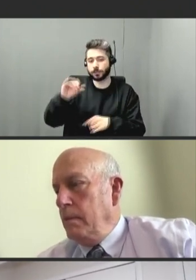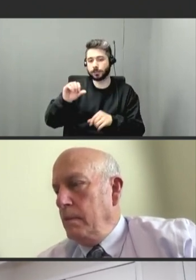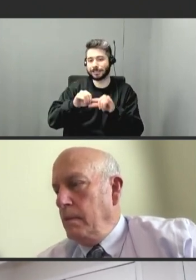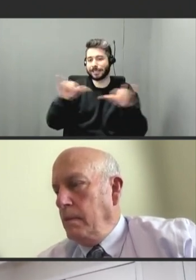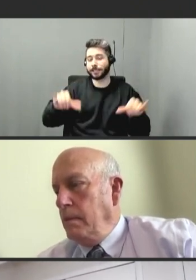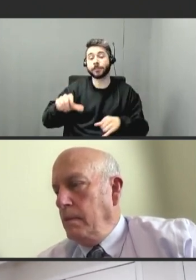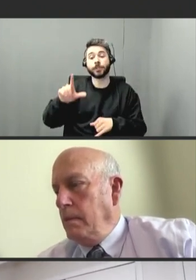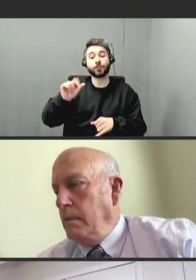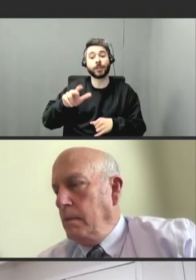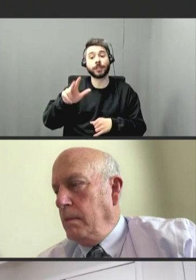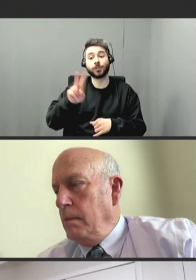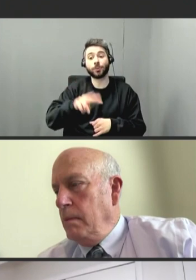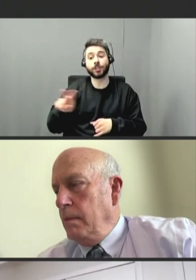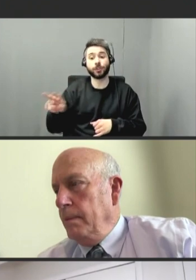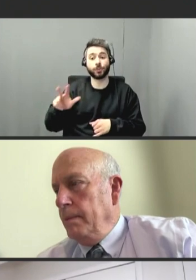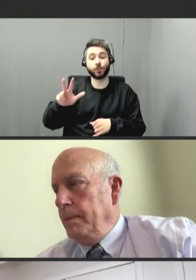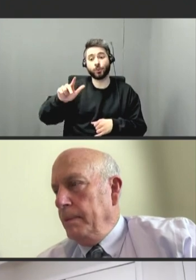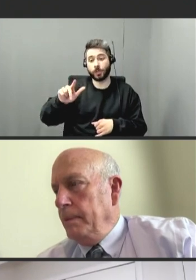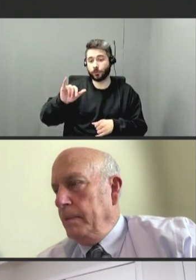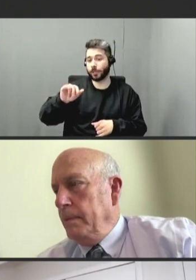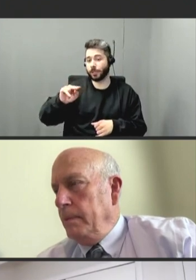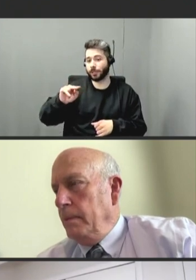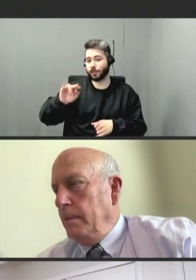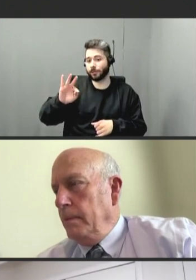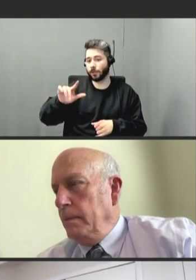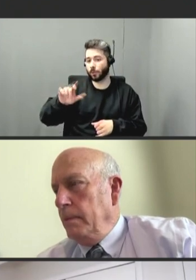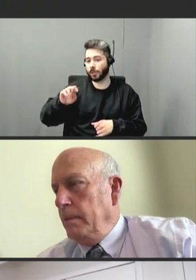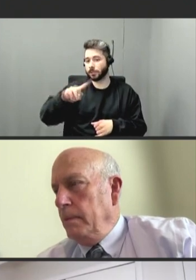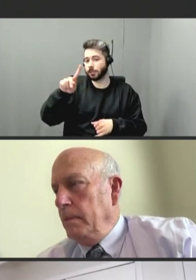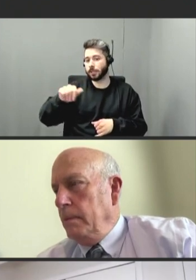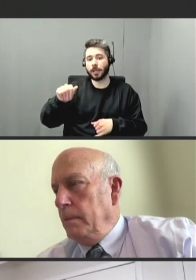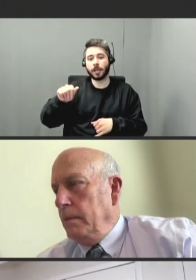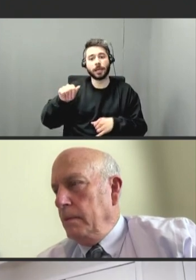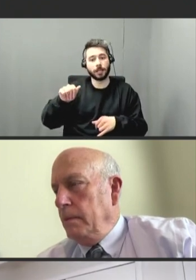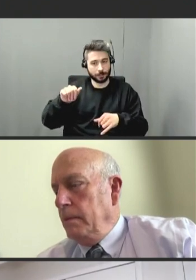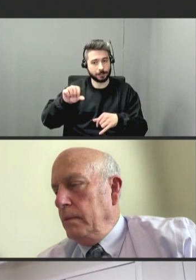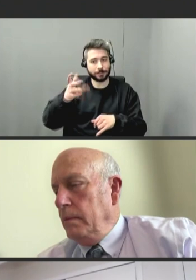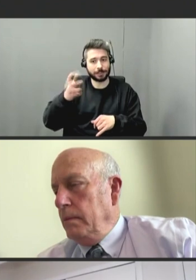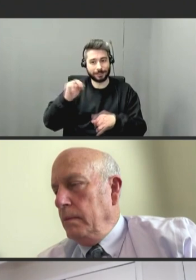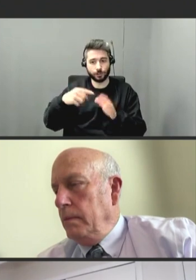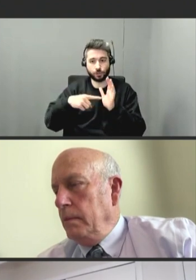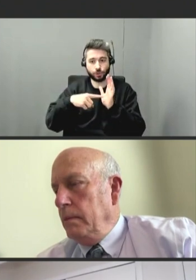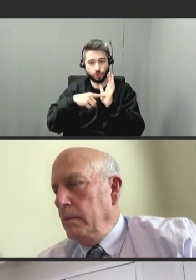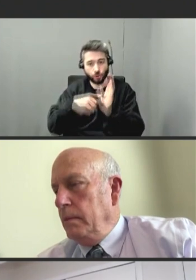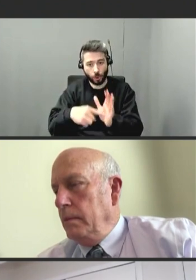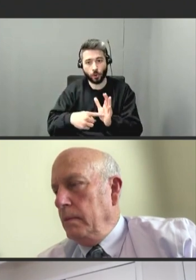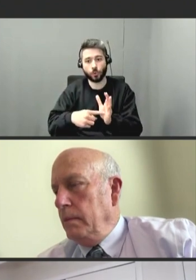The 2022-23 influenza season shows an unusually high ILI activity.